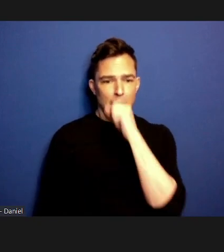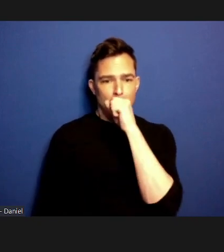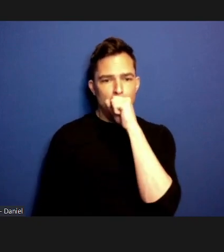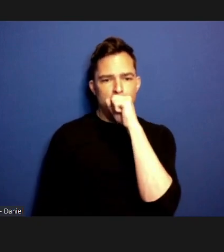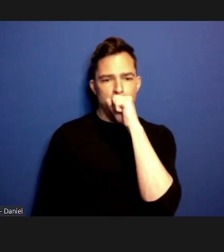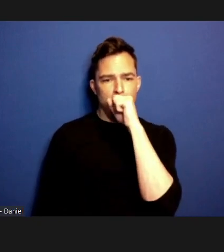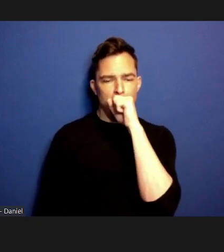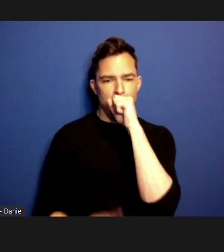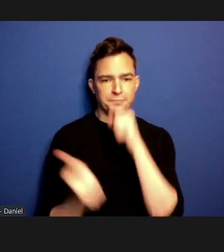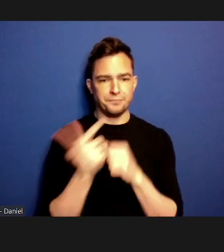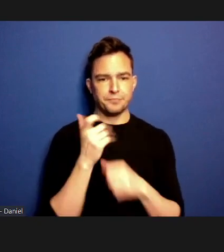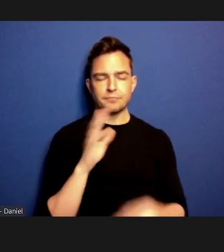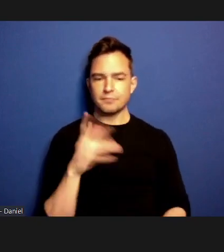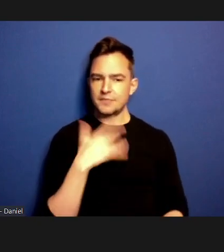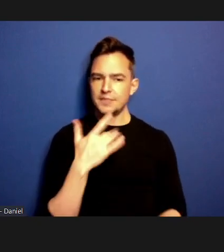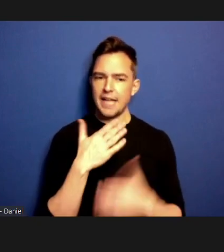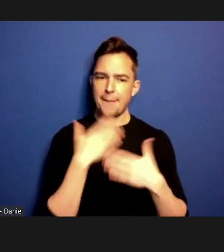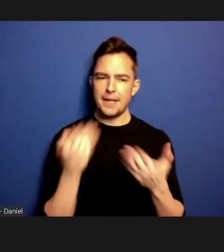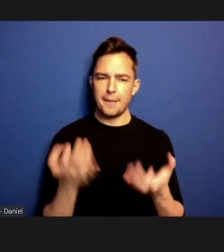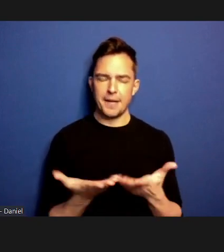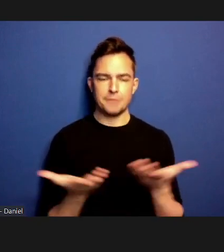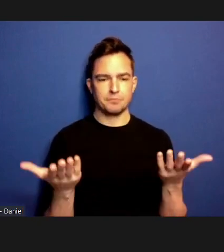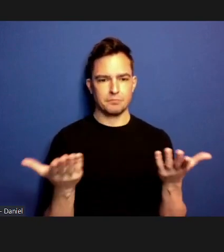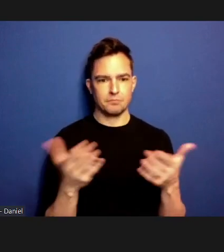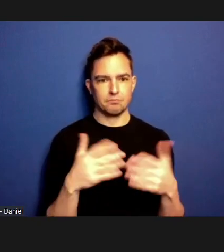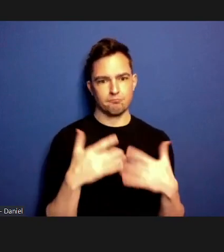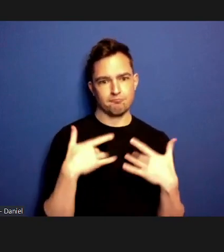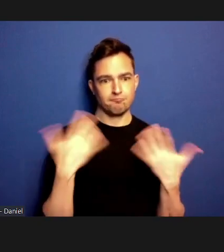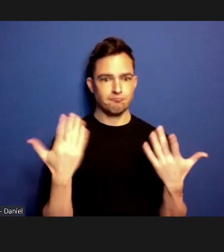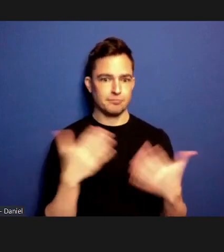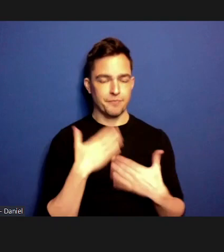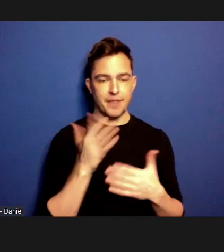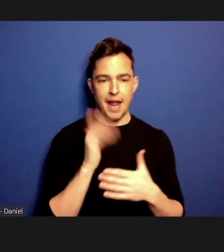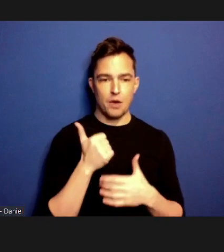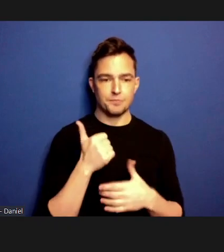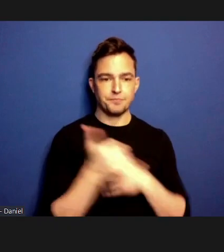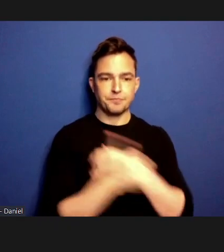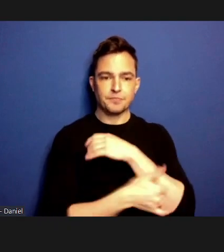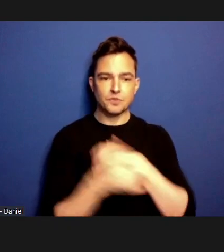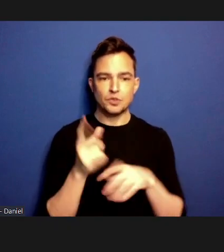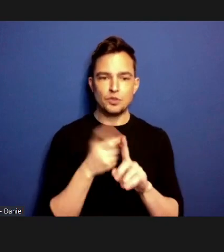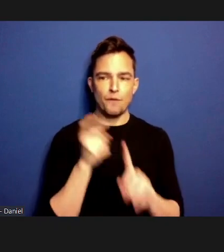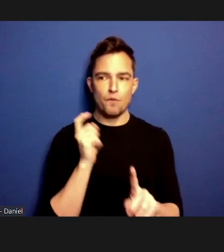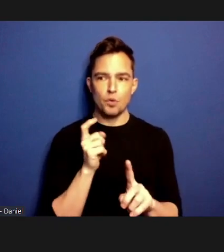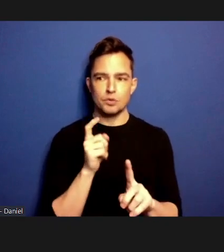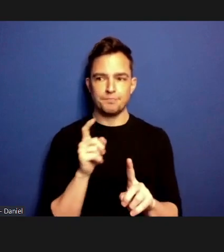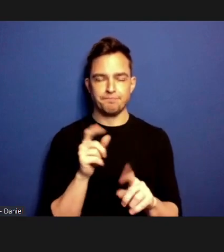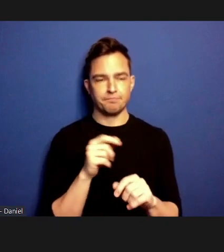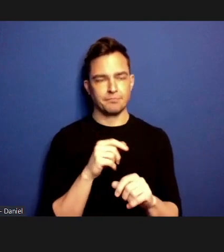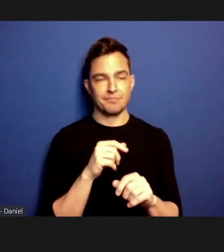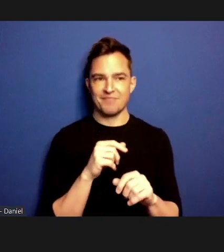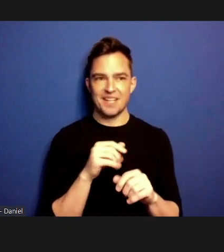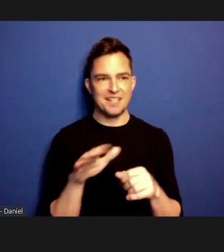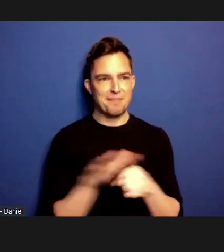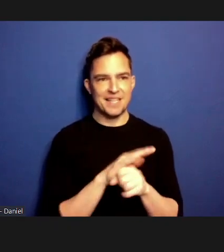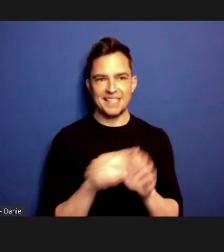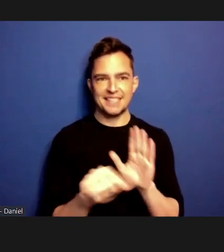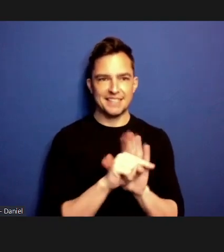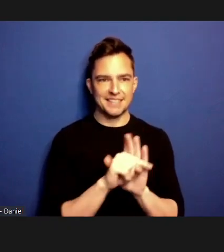and be glad that we're here and not our countries of origin. Completely negating that oftentimes